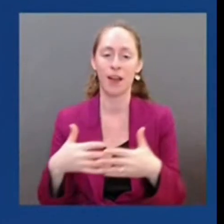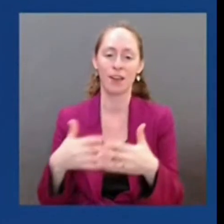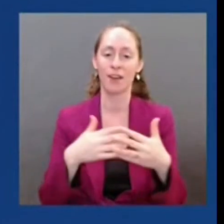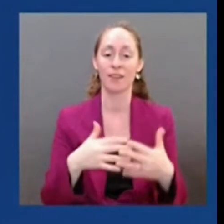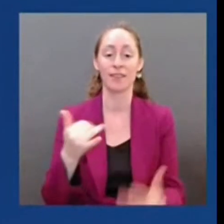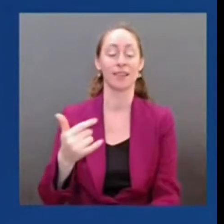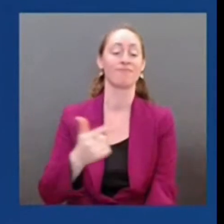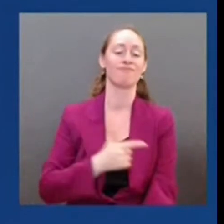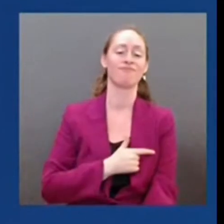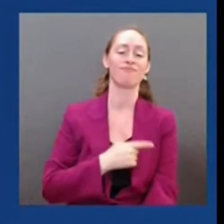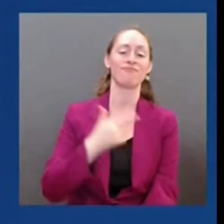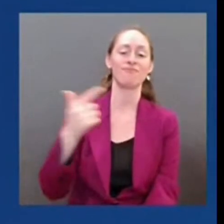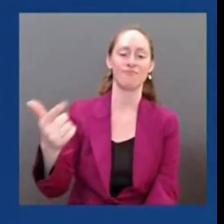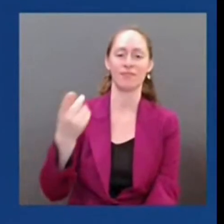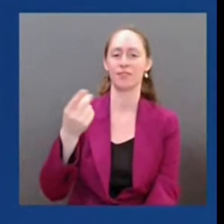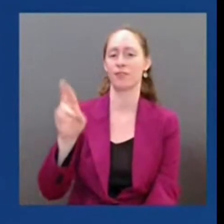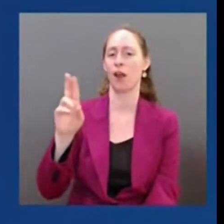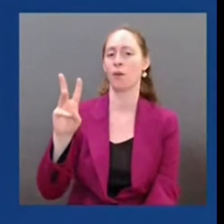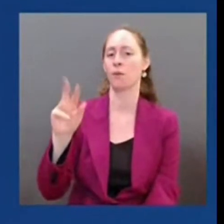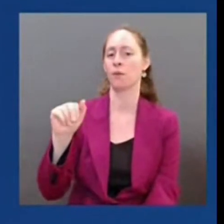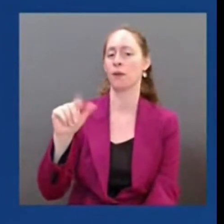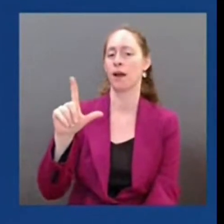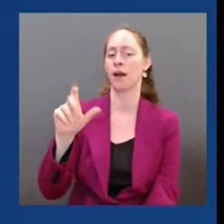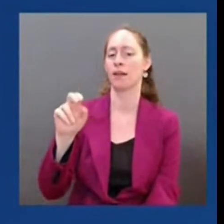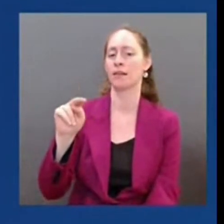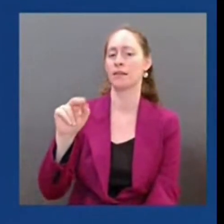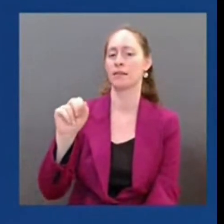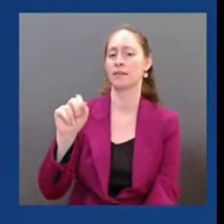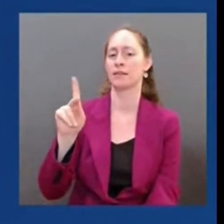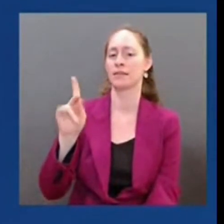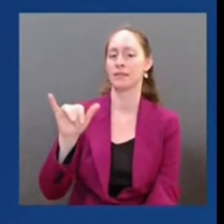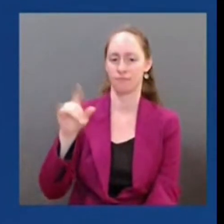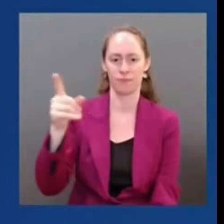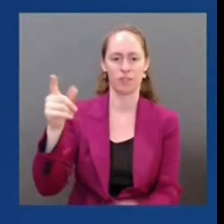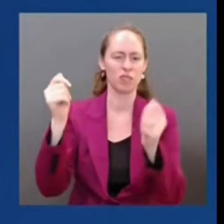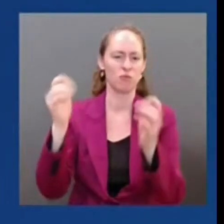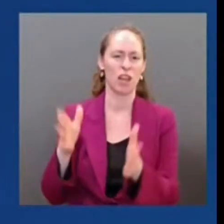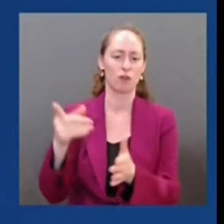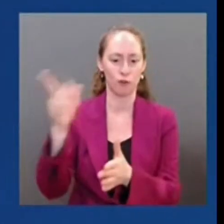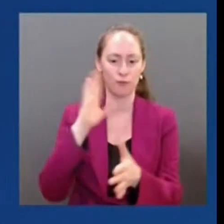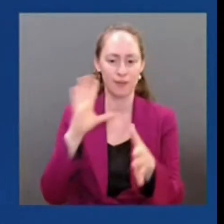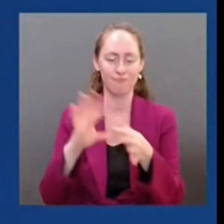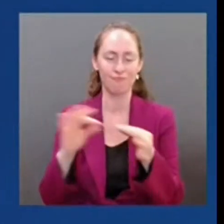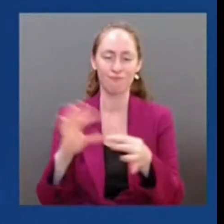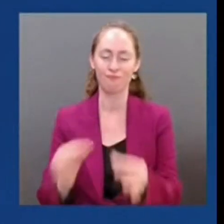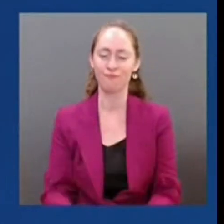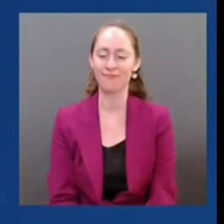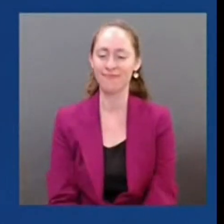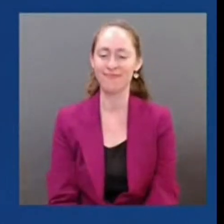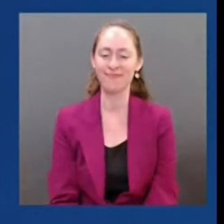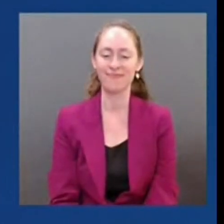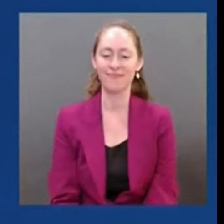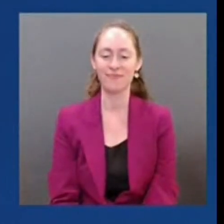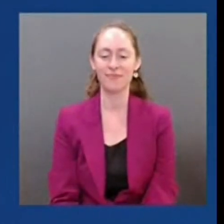I AM GOING TO STOP AND TURN IT